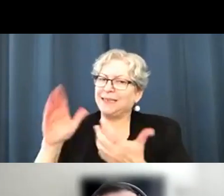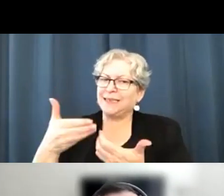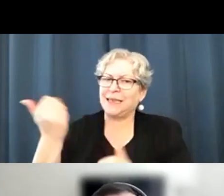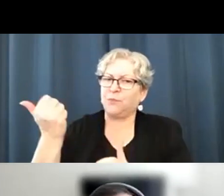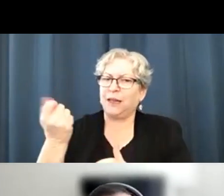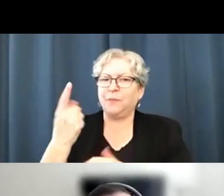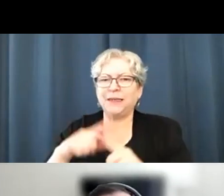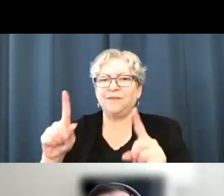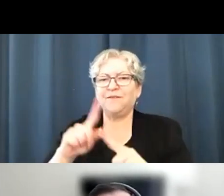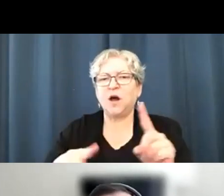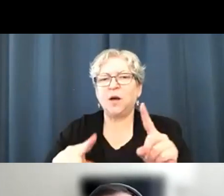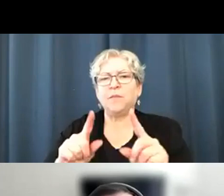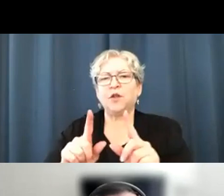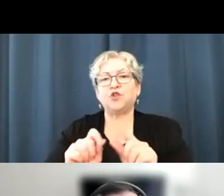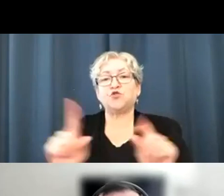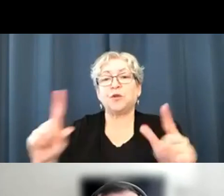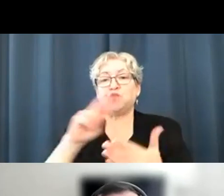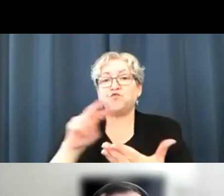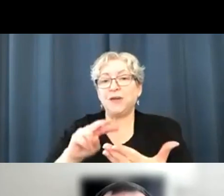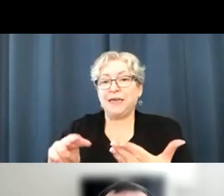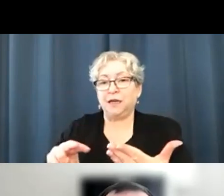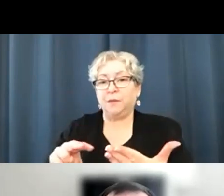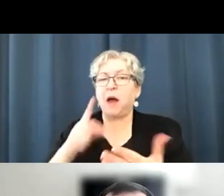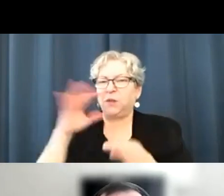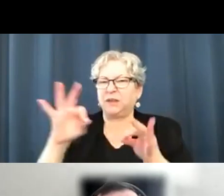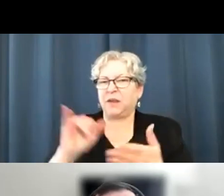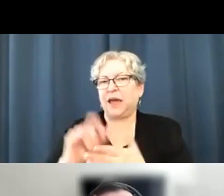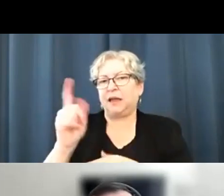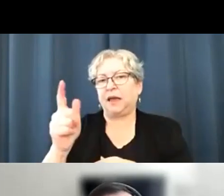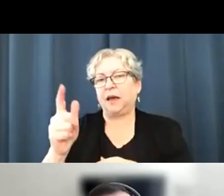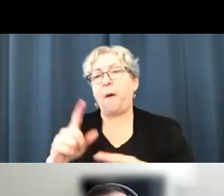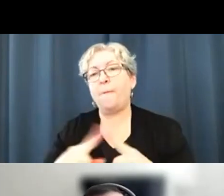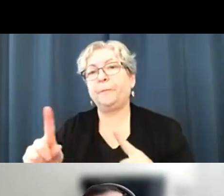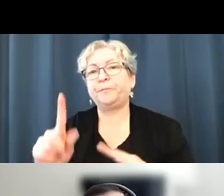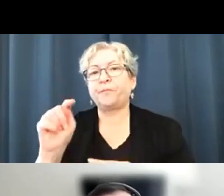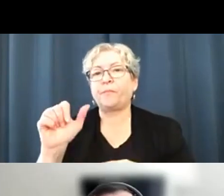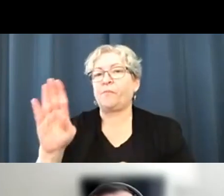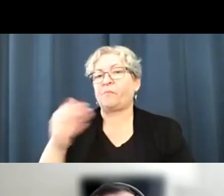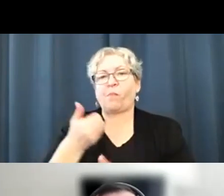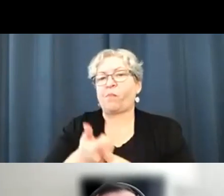from the way that a screen reader works inside. We'll talk about that in a second. So, Tab and Shift Tab is how we navigate through a page,